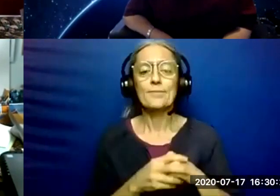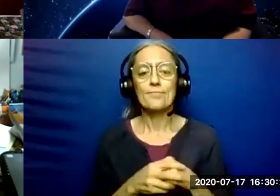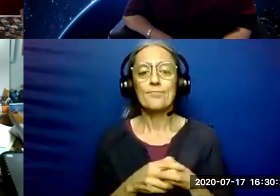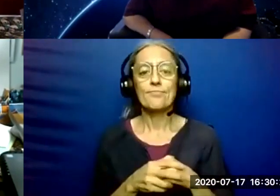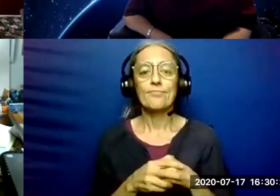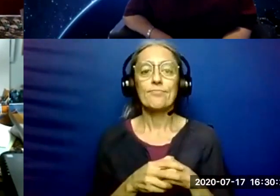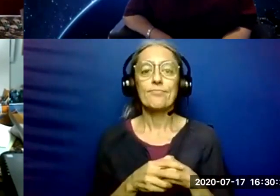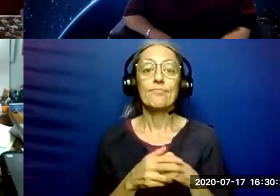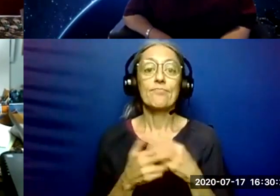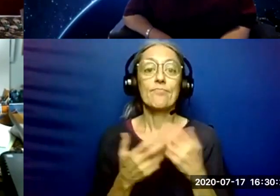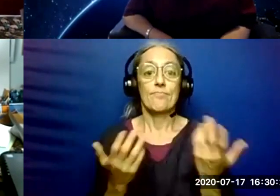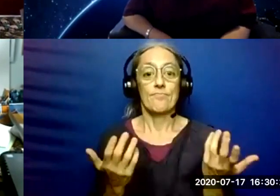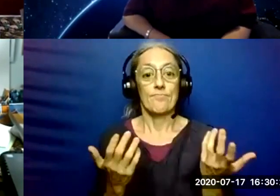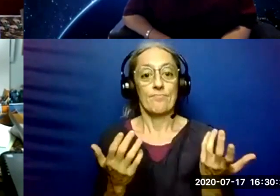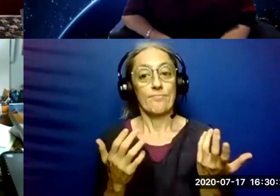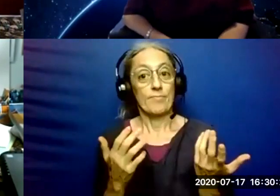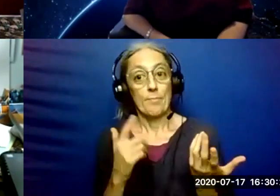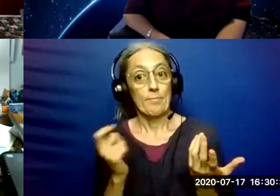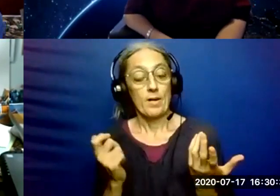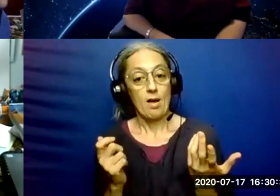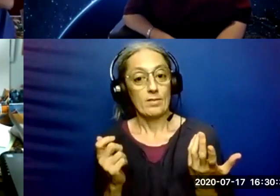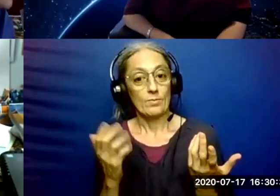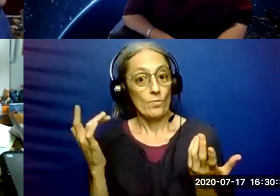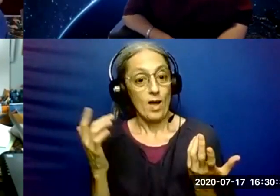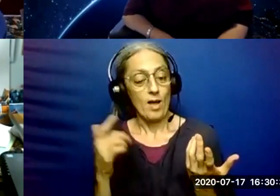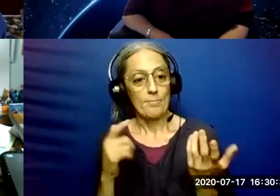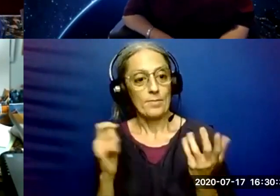of augmentative communication devices, can benefit people,